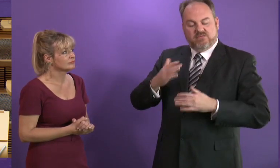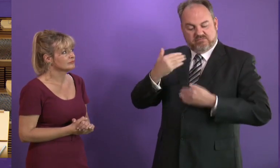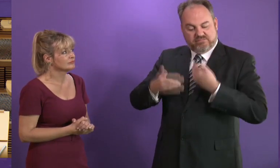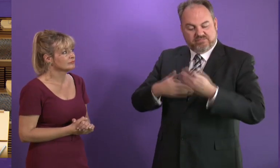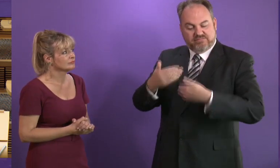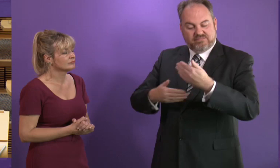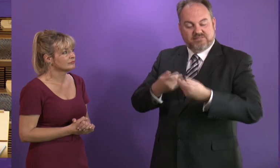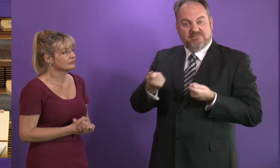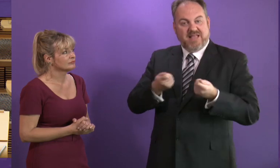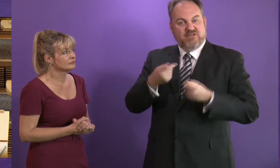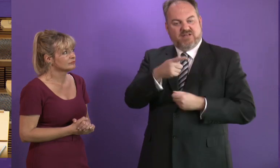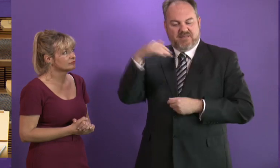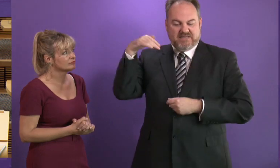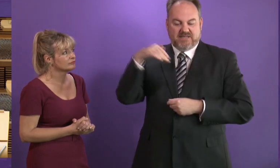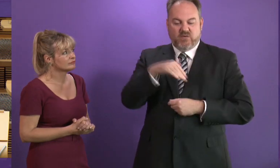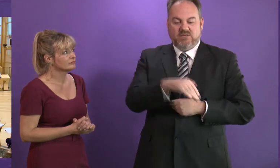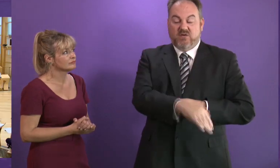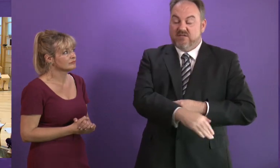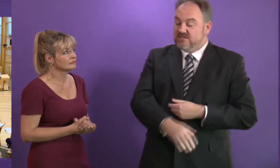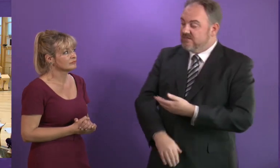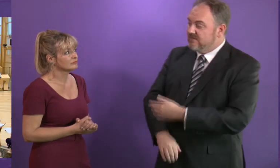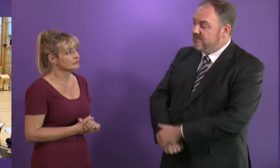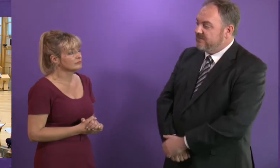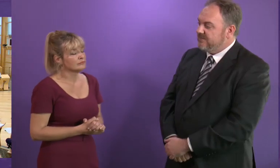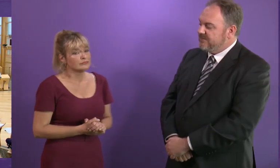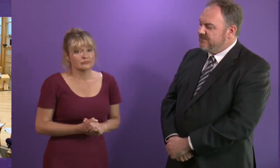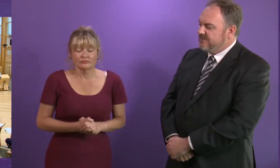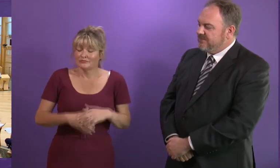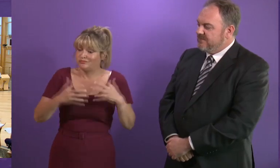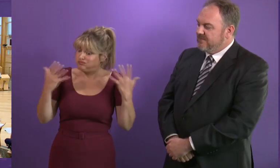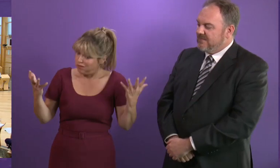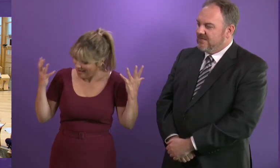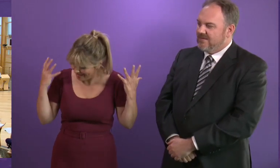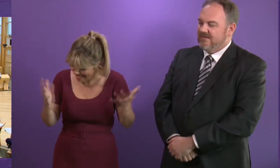The First Minister: Well, well, well.